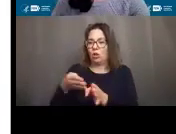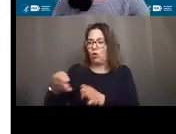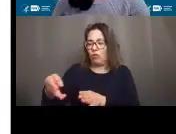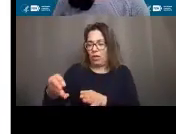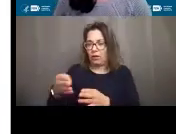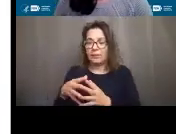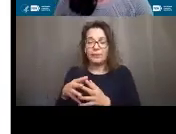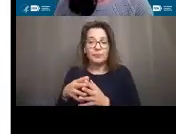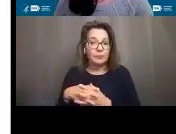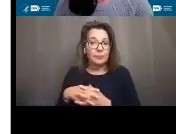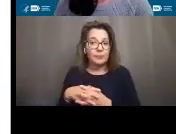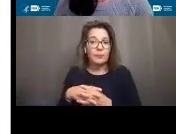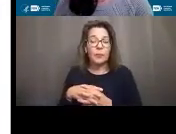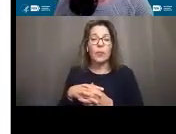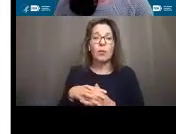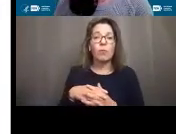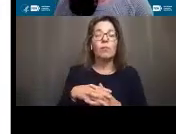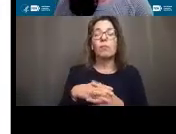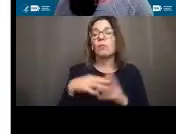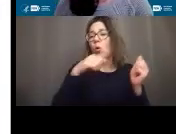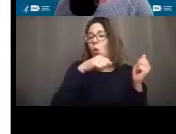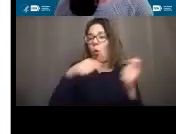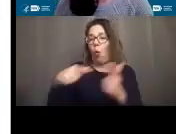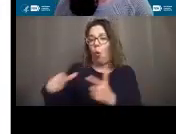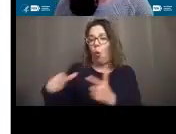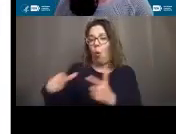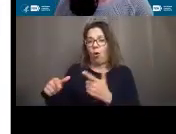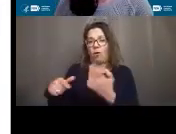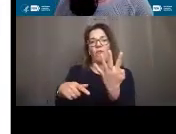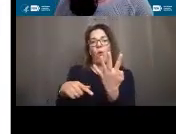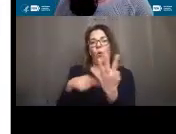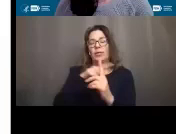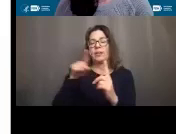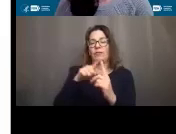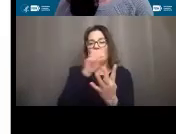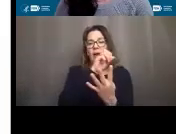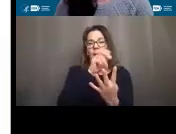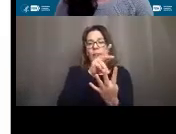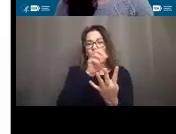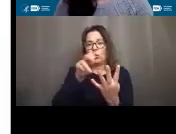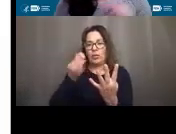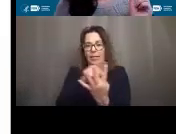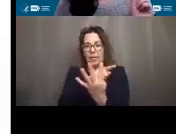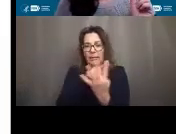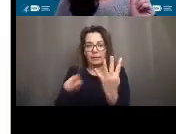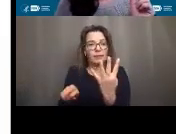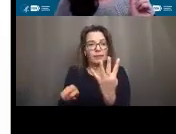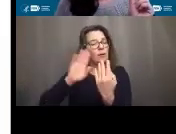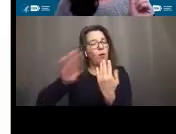These supplements provide salary and fringe benefits as well as funds for supplies and travel.